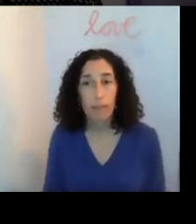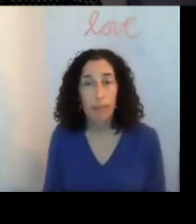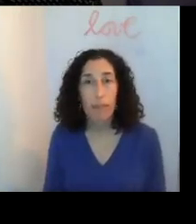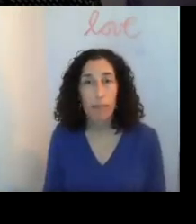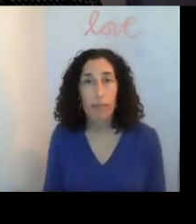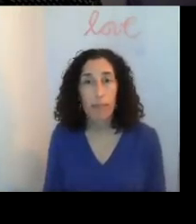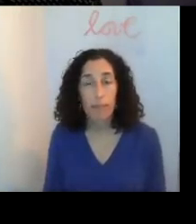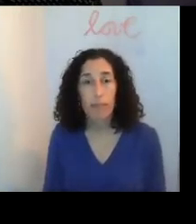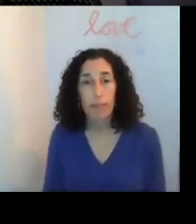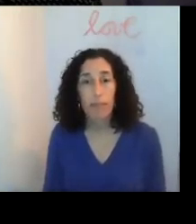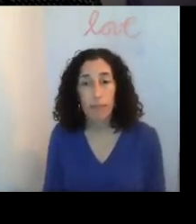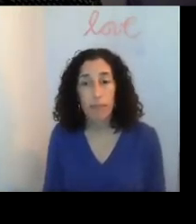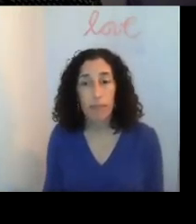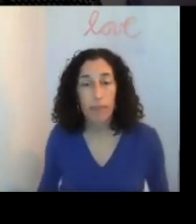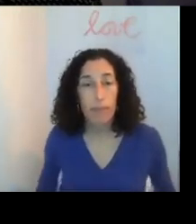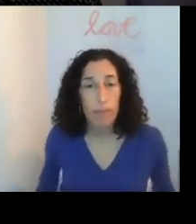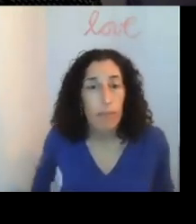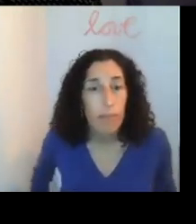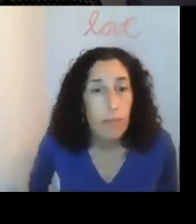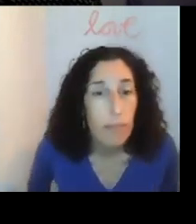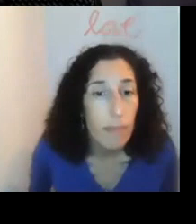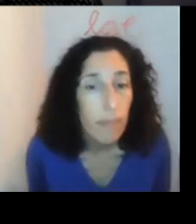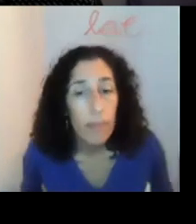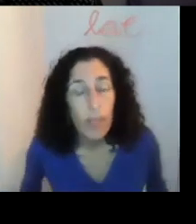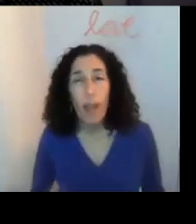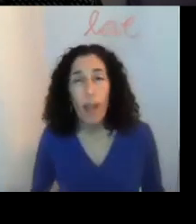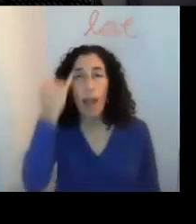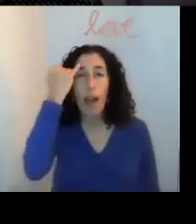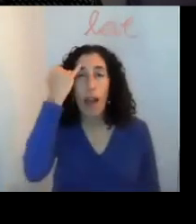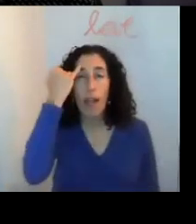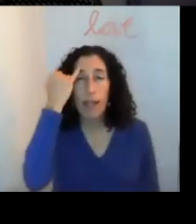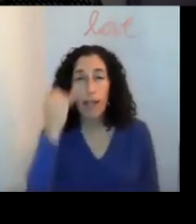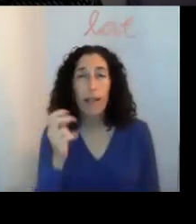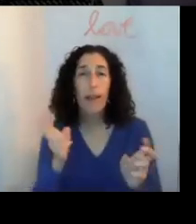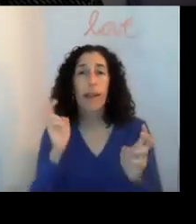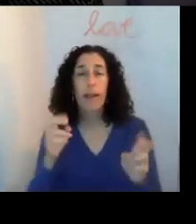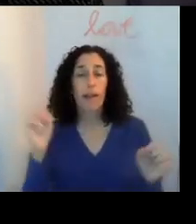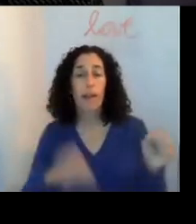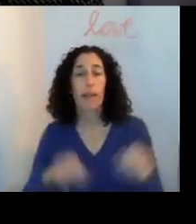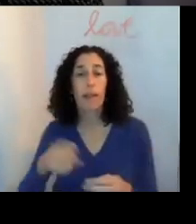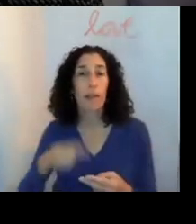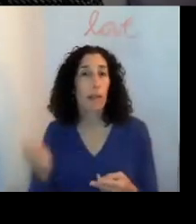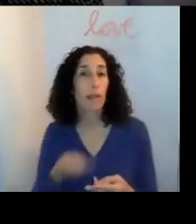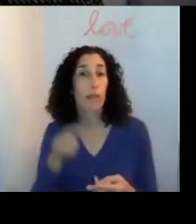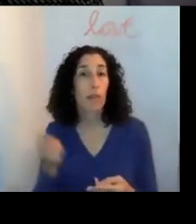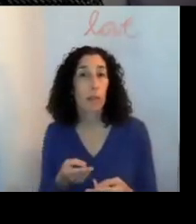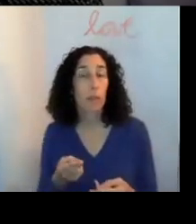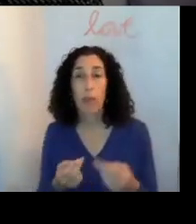would look and feel like, we have provided an image of an empty, off-white, ceramic bowl,